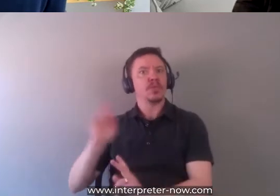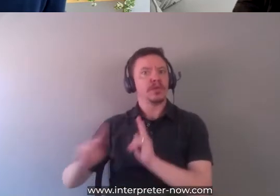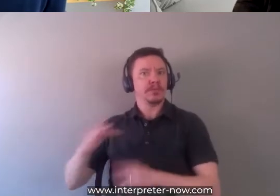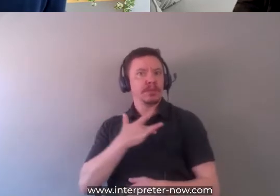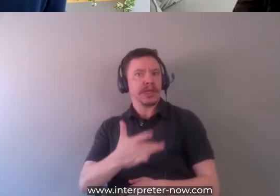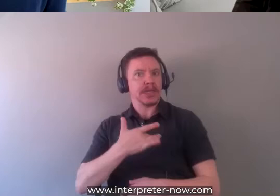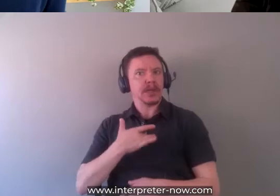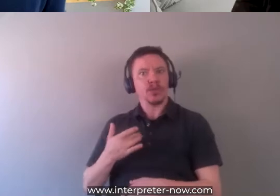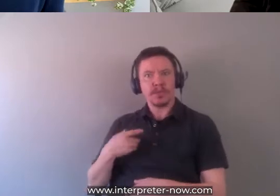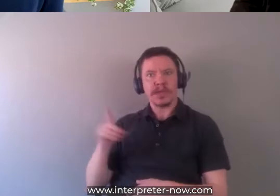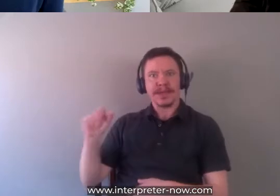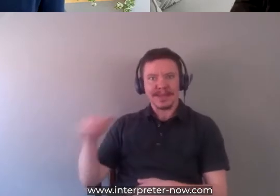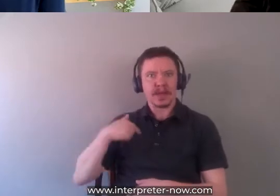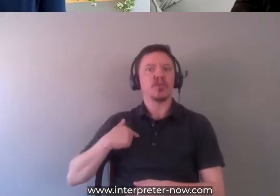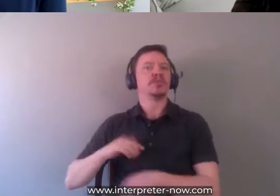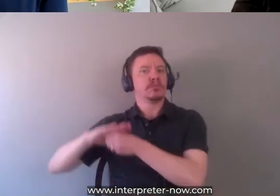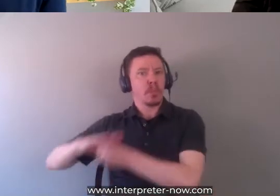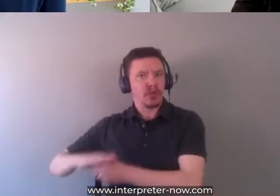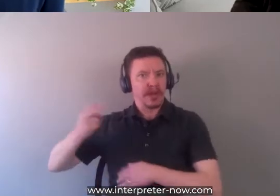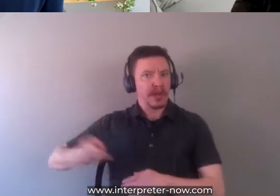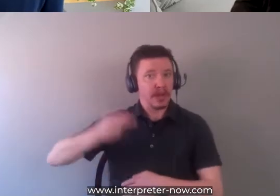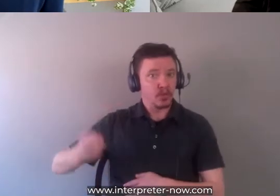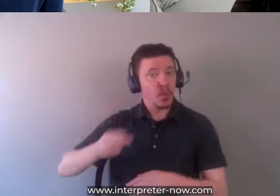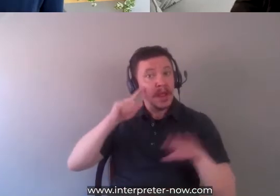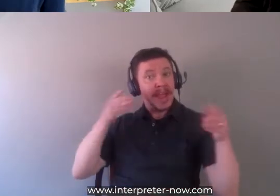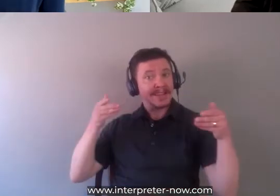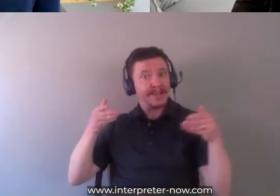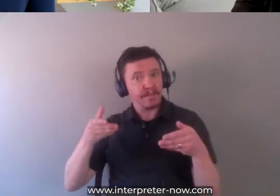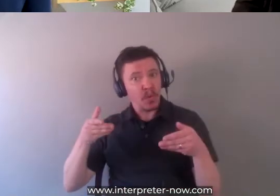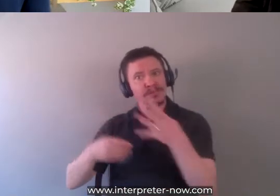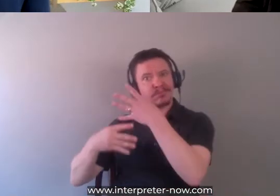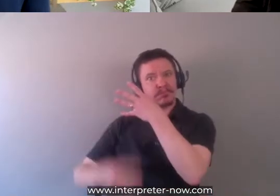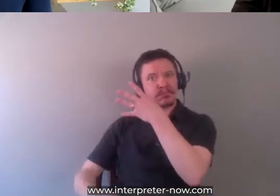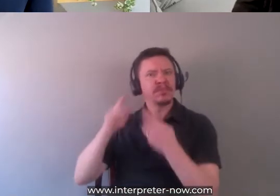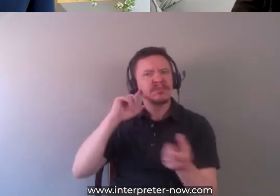That focus, and the area that I've worked on within that realm, has changed over the